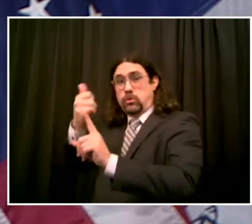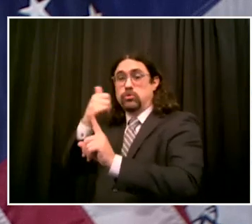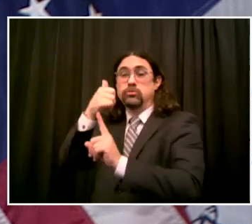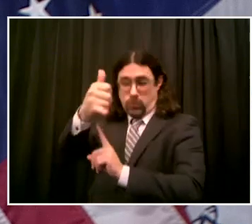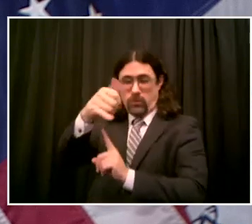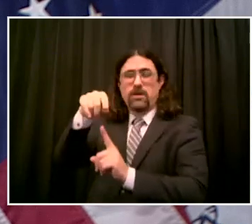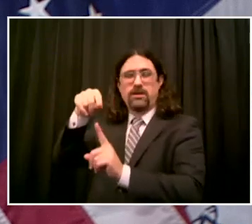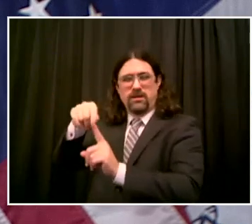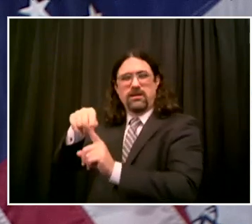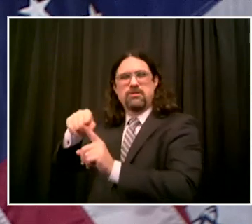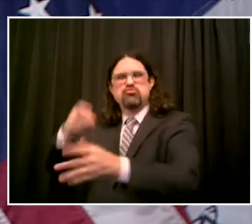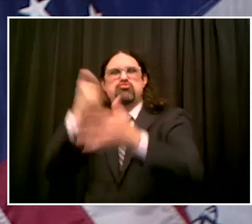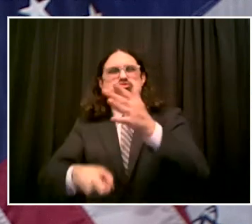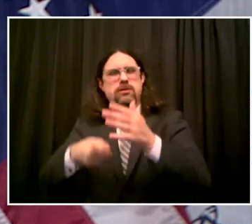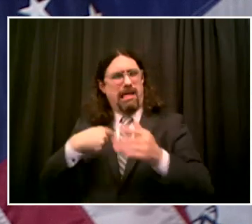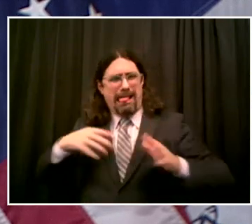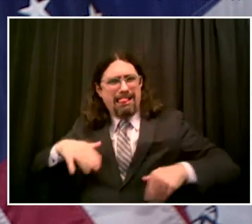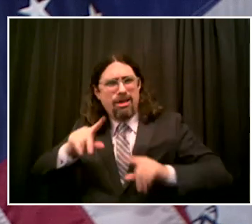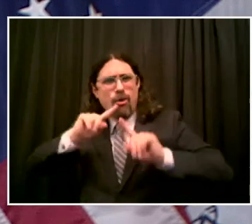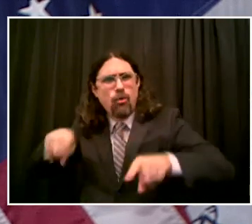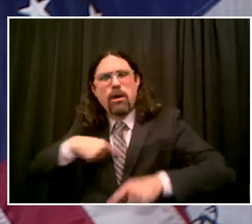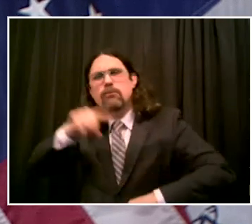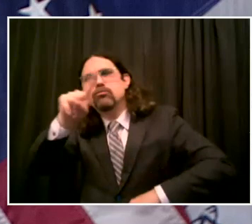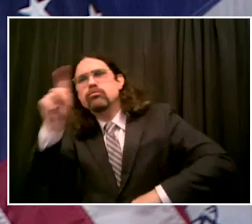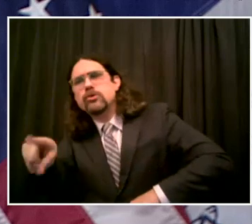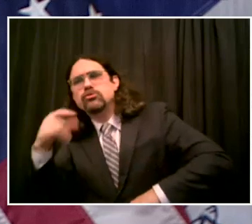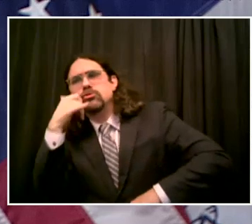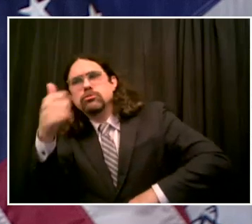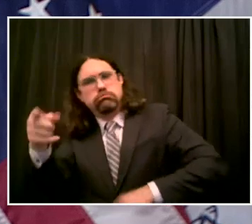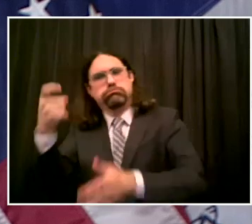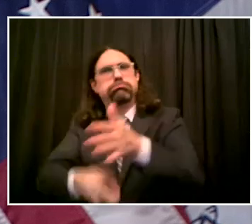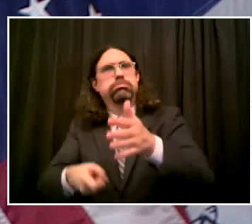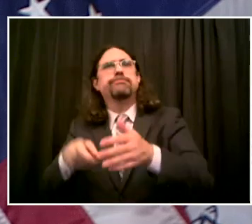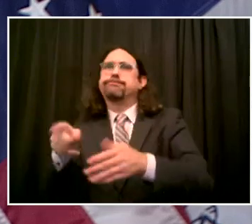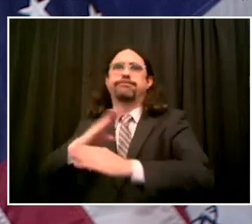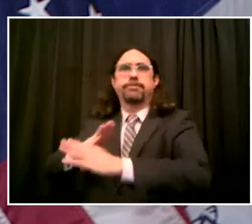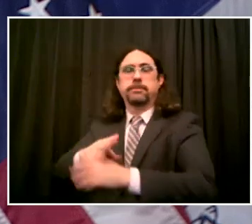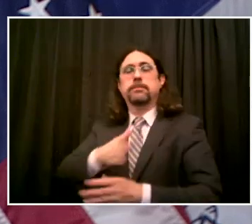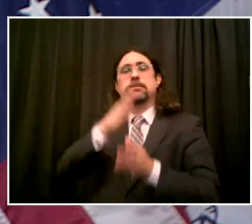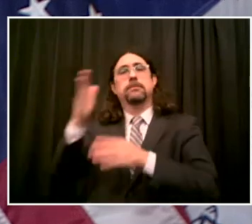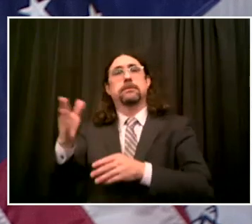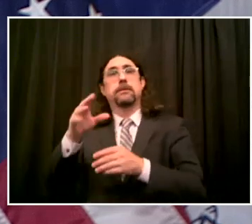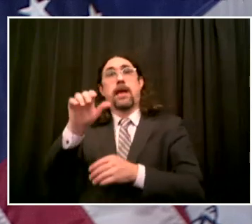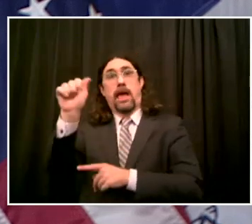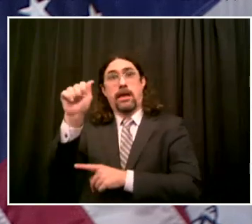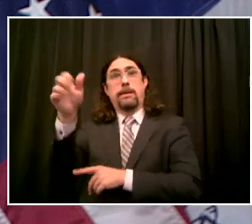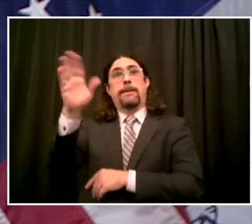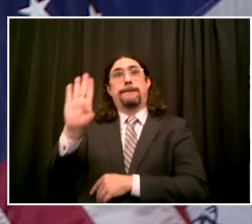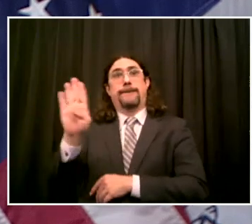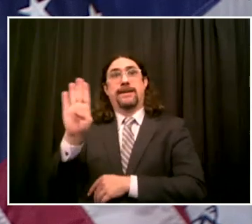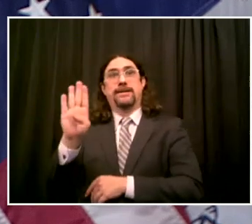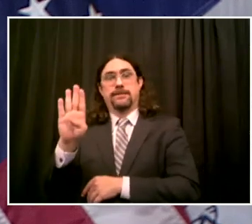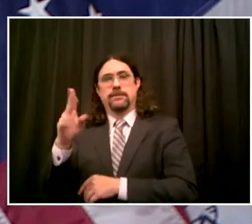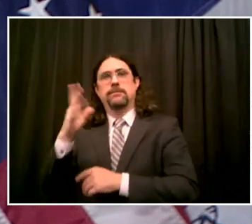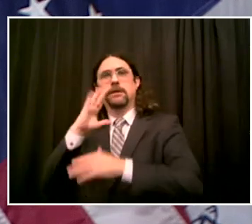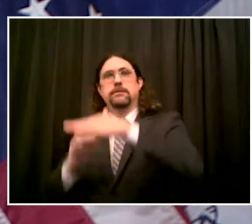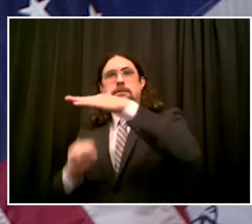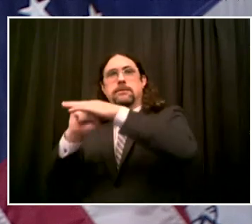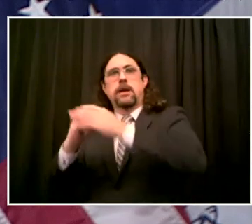1908-B PUTS A CAP ON FEES, FOOD